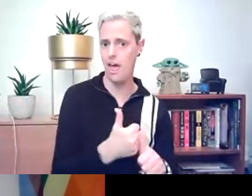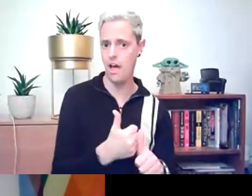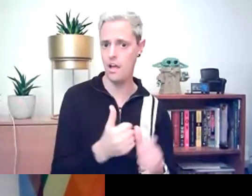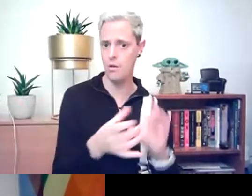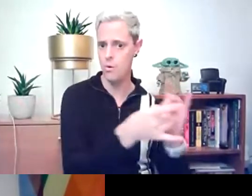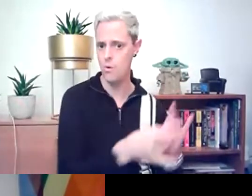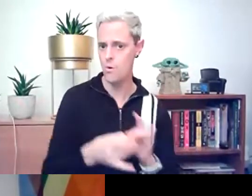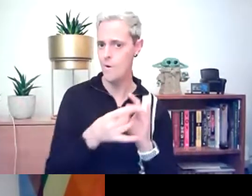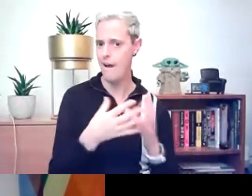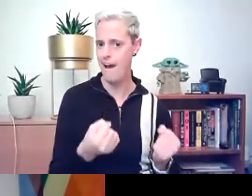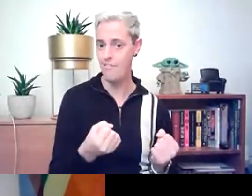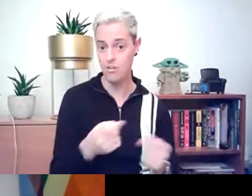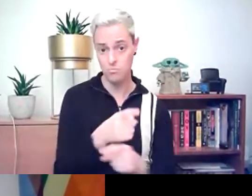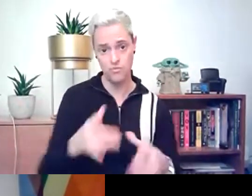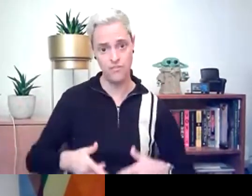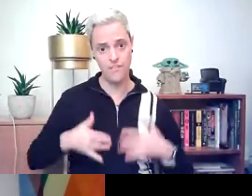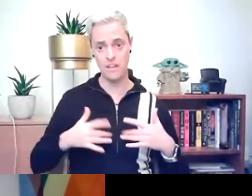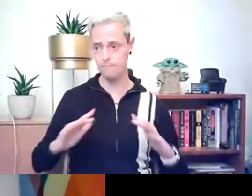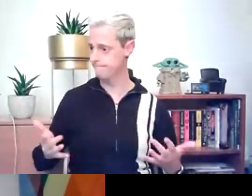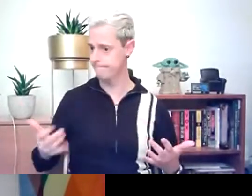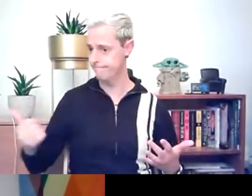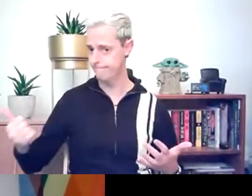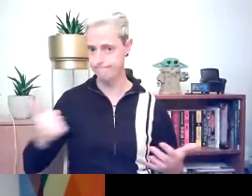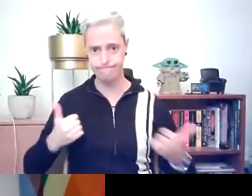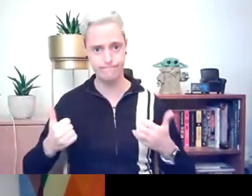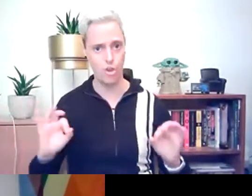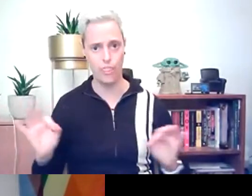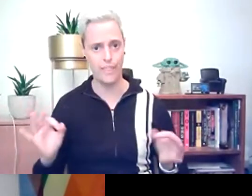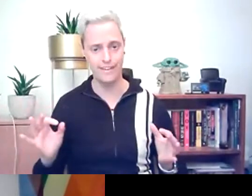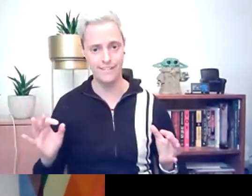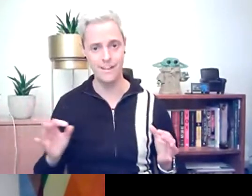you is then we spoke before about community building and making sure that you have a community